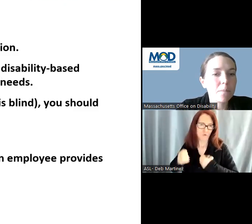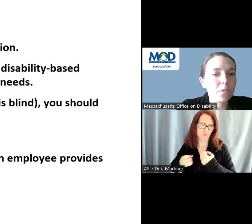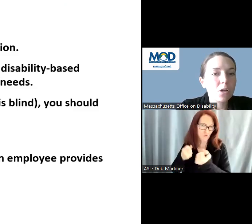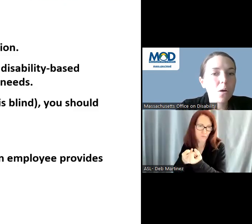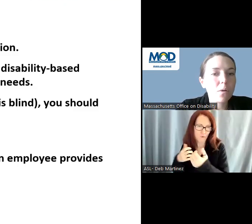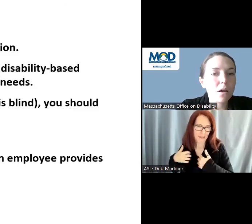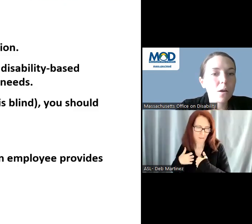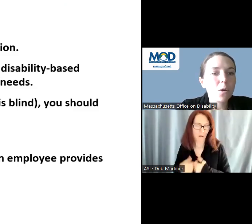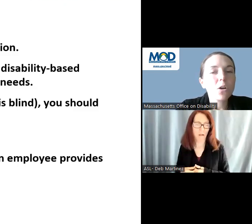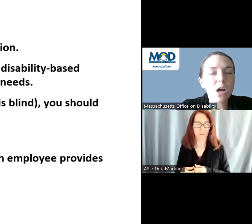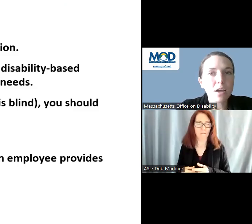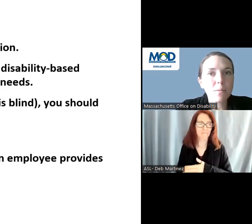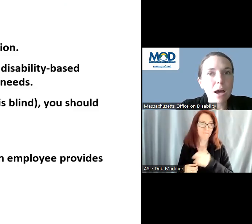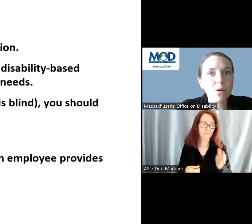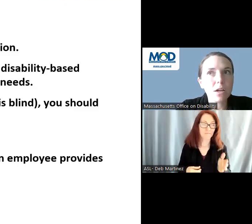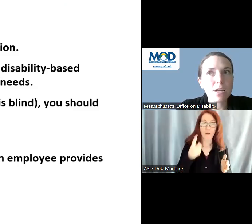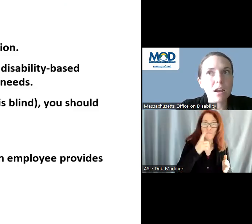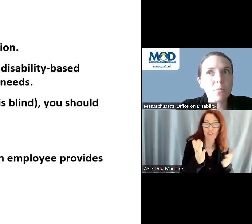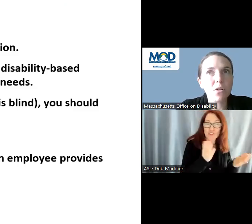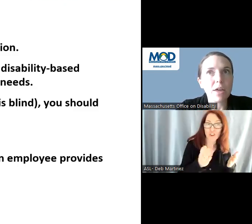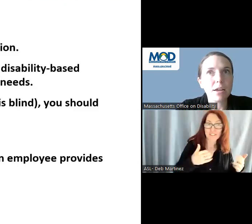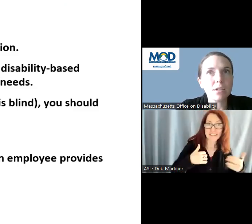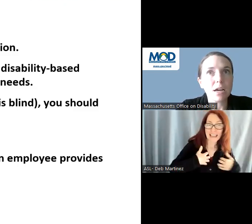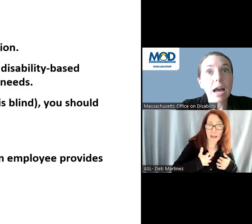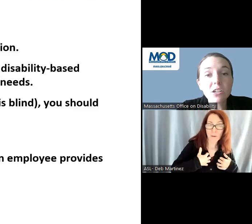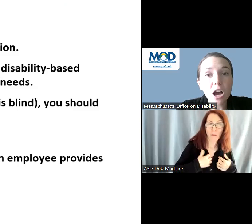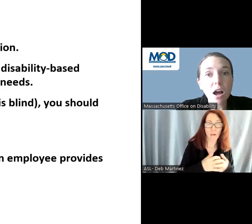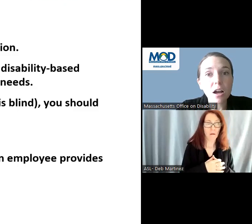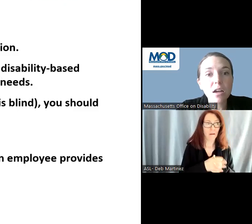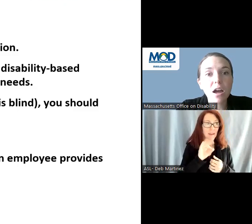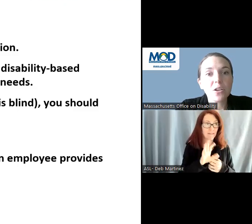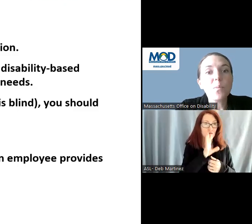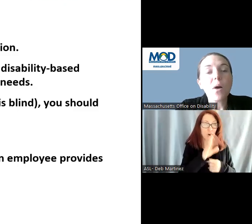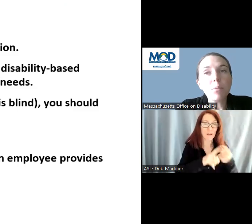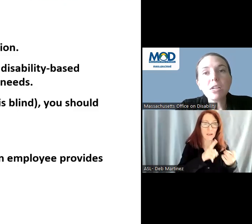animals um you know when we're talking about an animal that is a guide dog you probably are